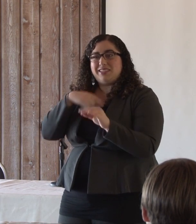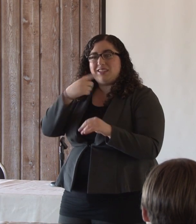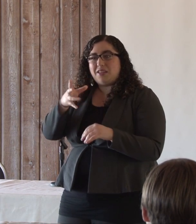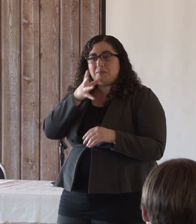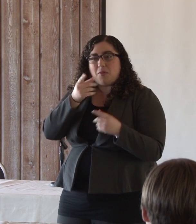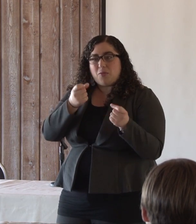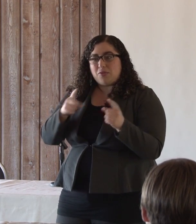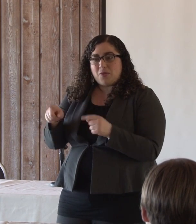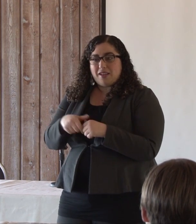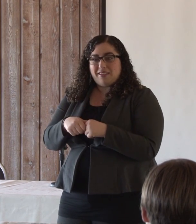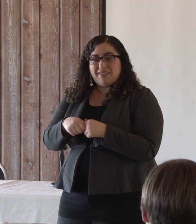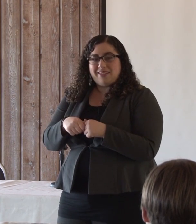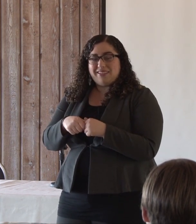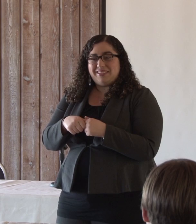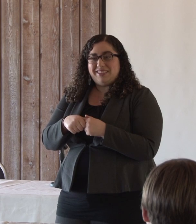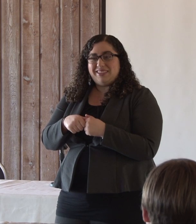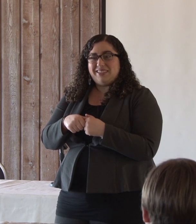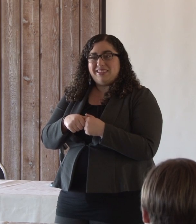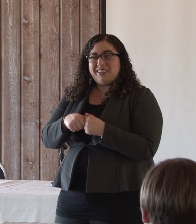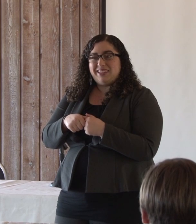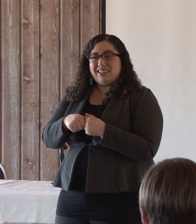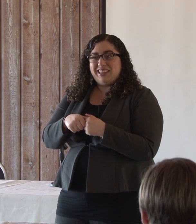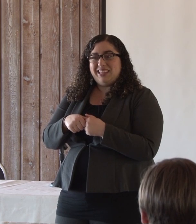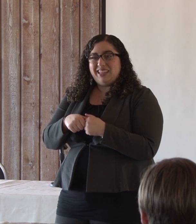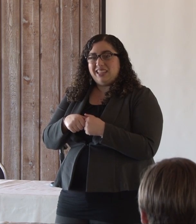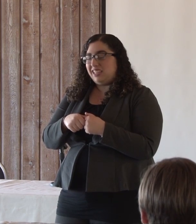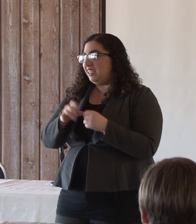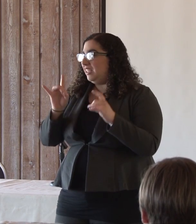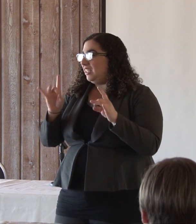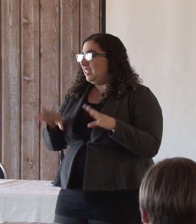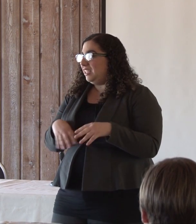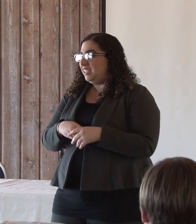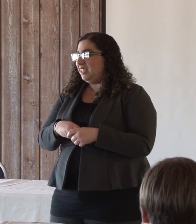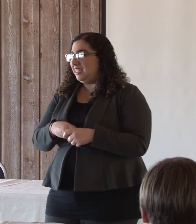using a 7 year old boy to interpret for the mother. Tell your mom it's